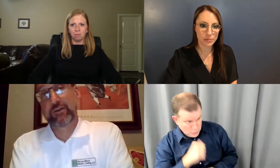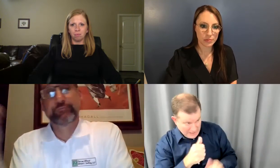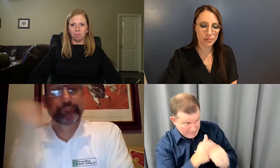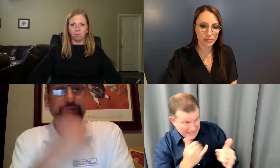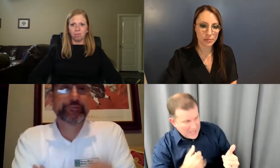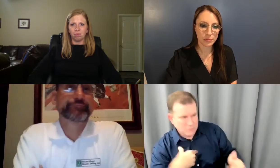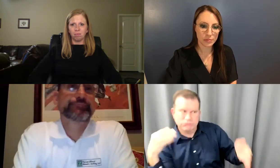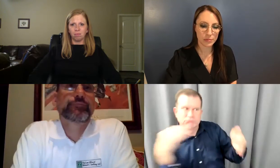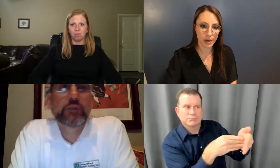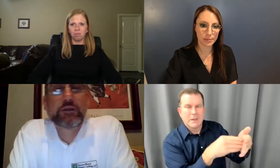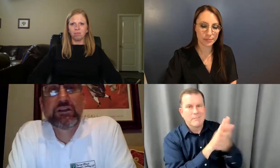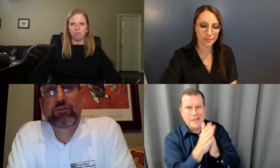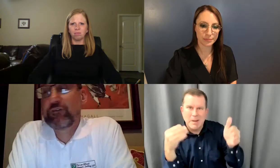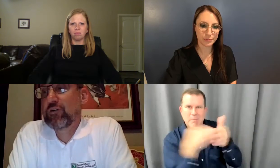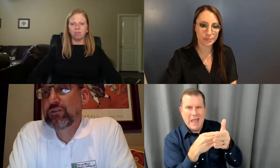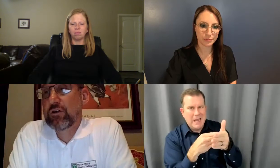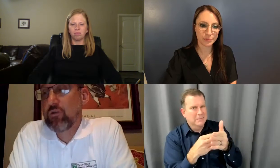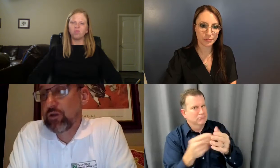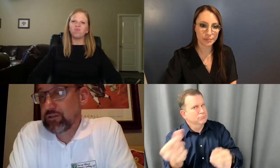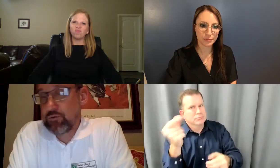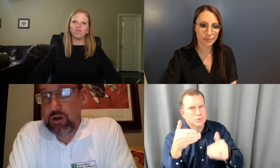So, generally folks aren't going to